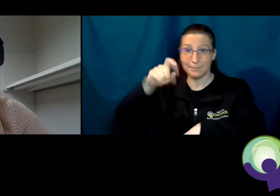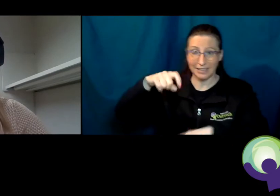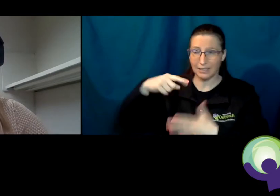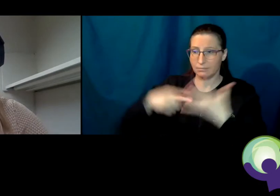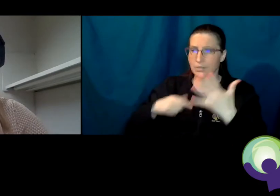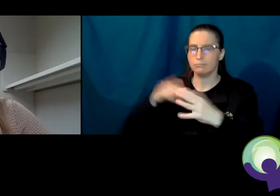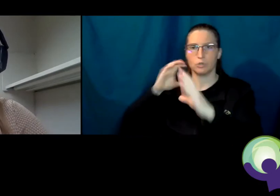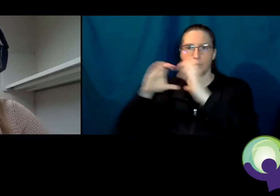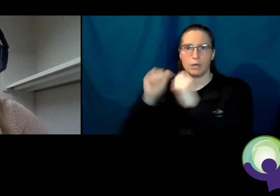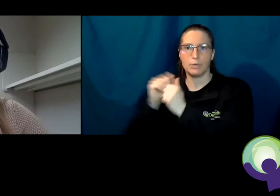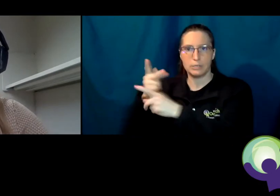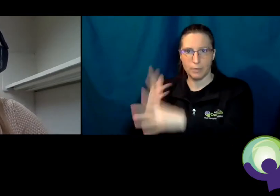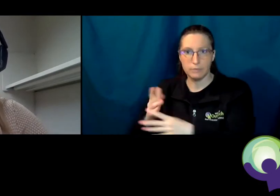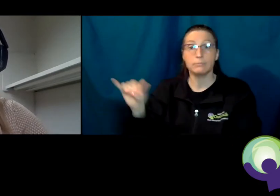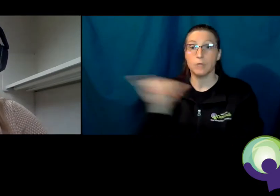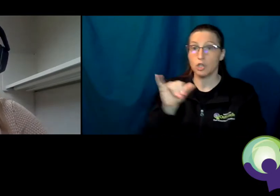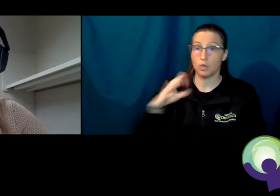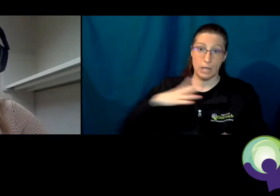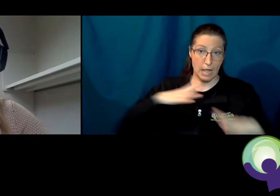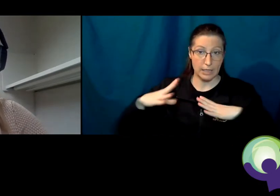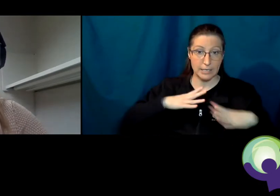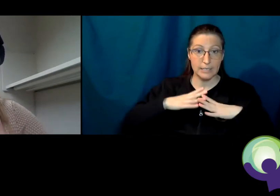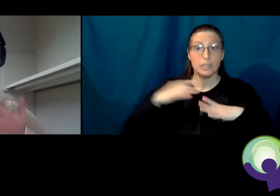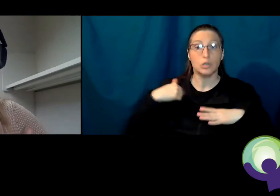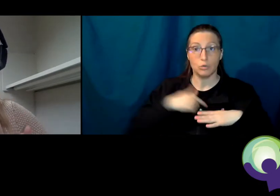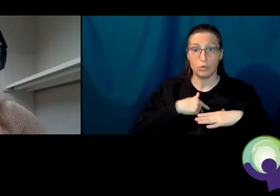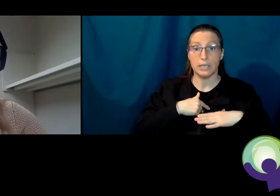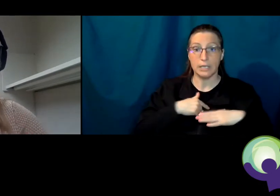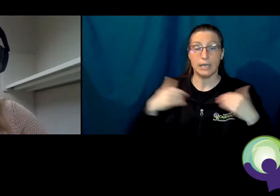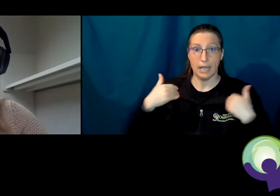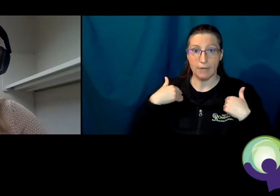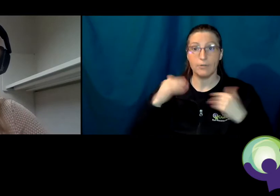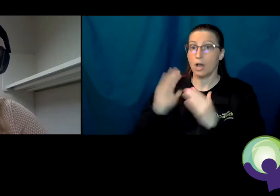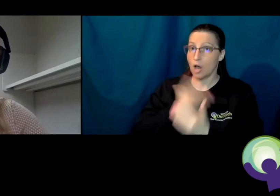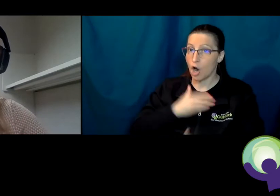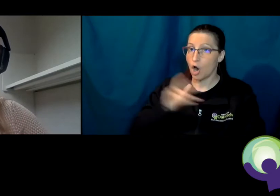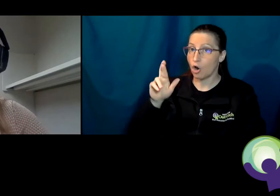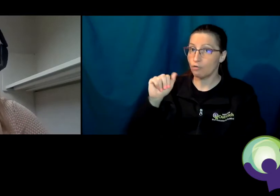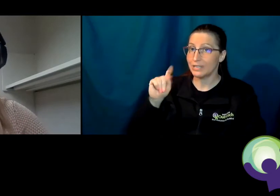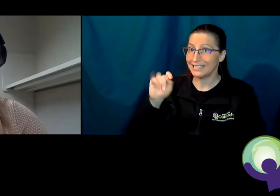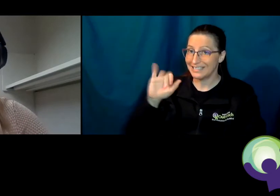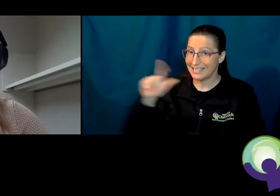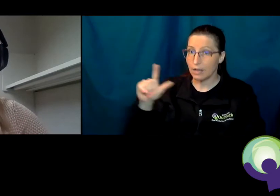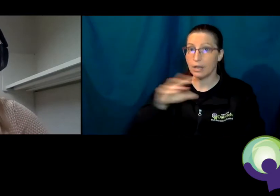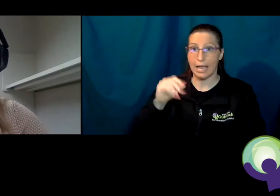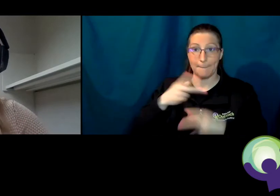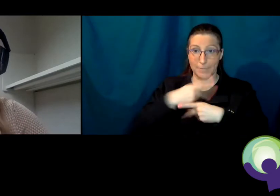and then our holidays. We do run our retail and many of our production facilities over holidays